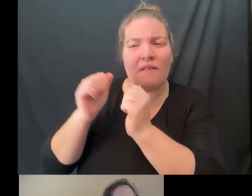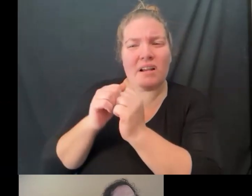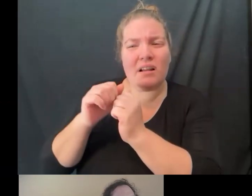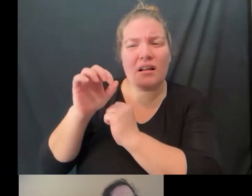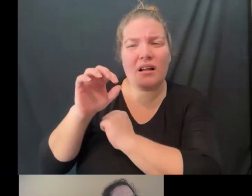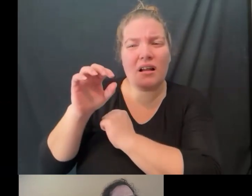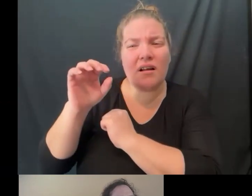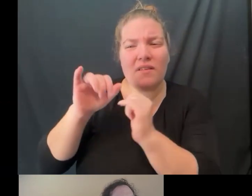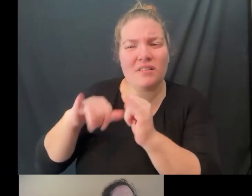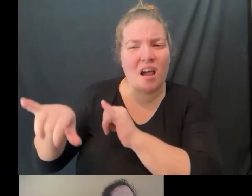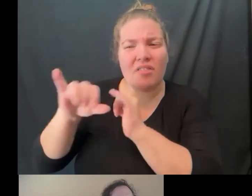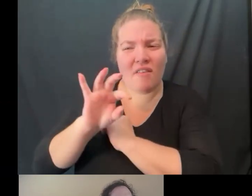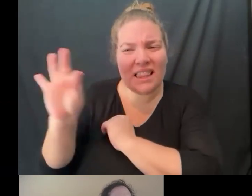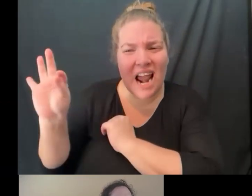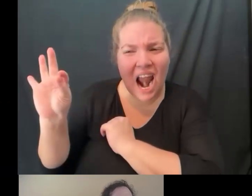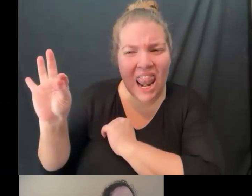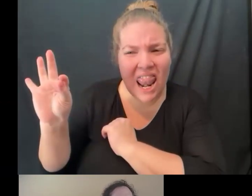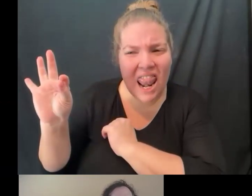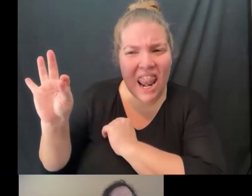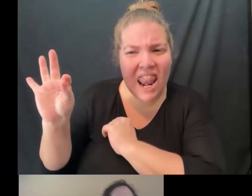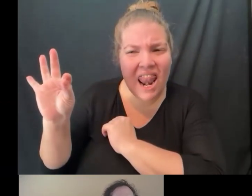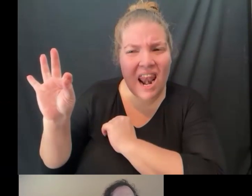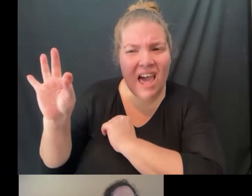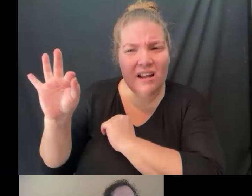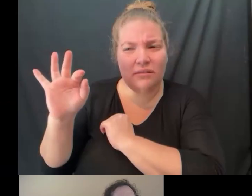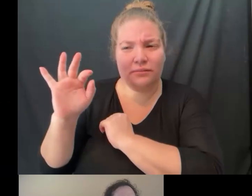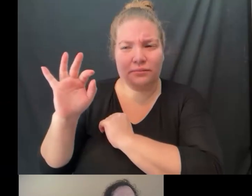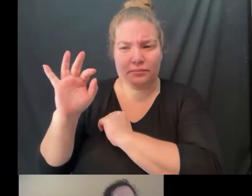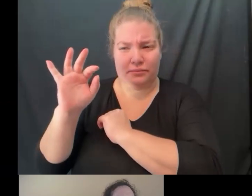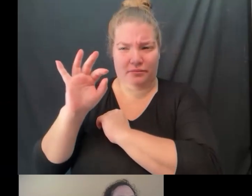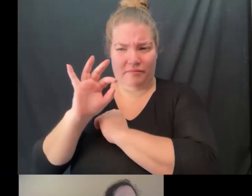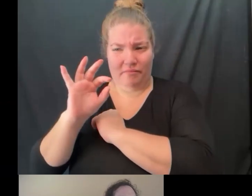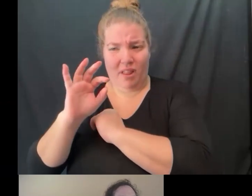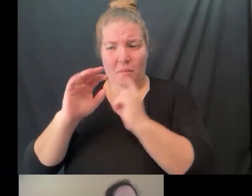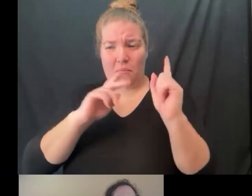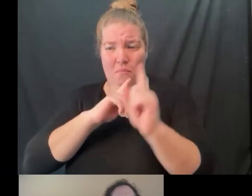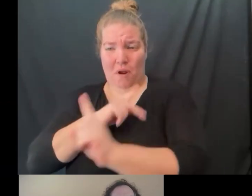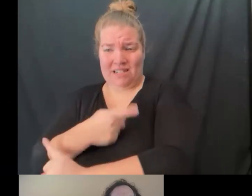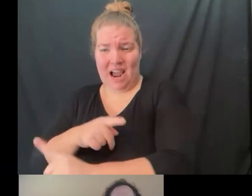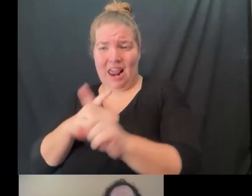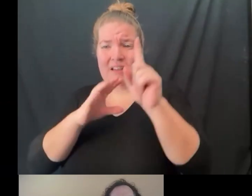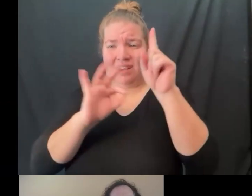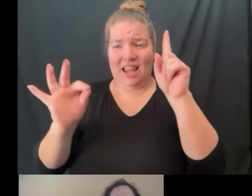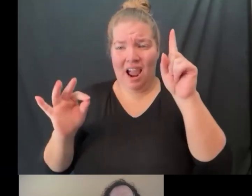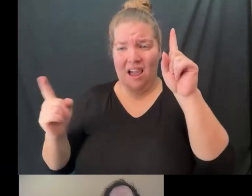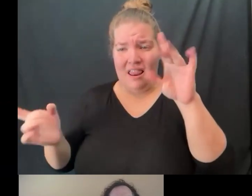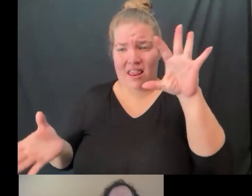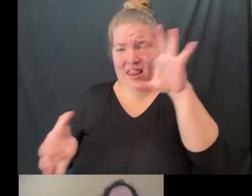Jason's question, can you confirm that the federal provincial territorial partnerships round upwards to the federal standard?